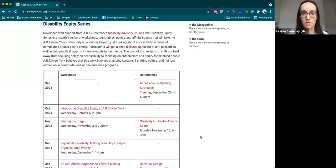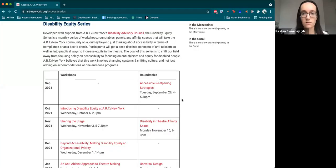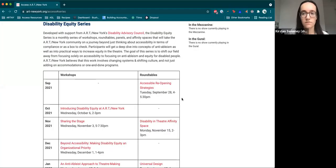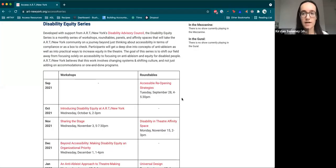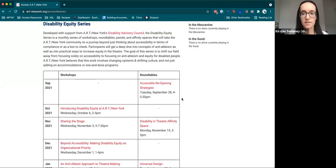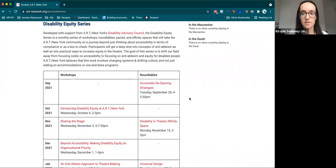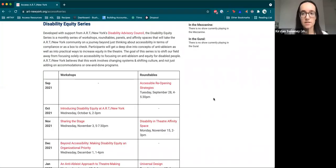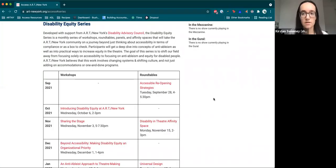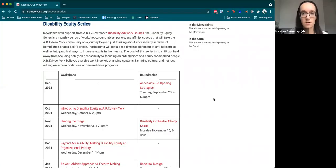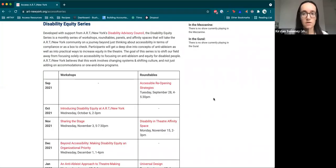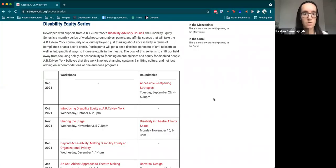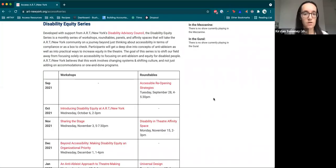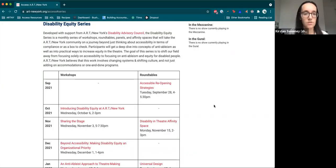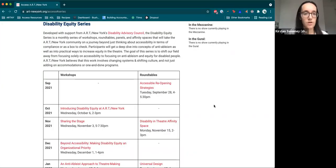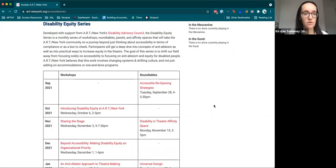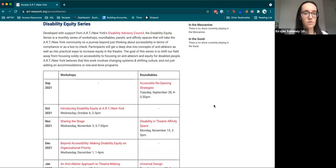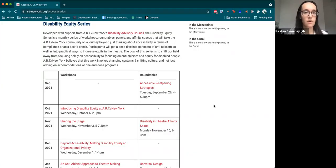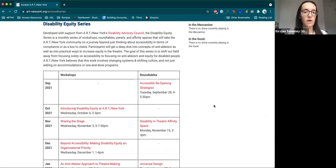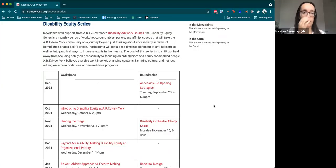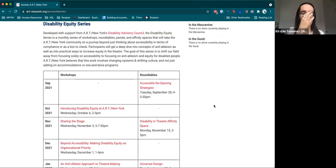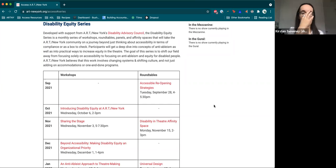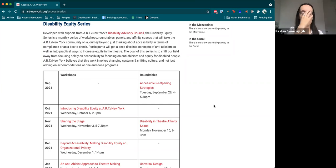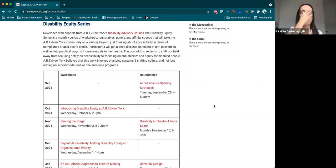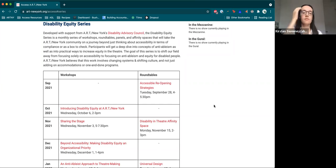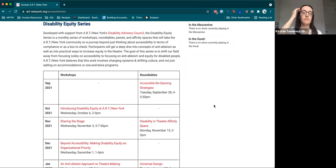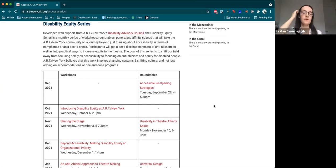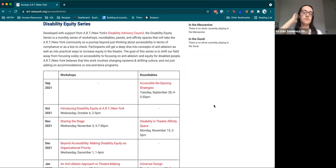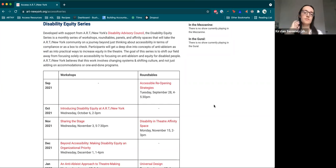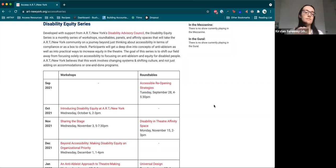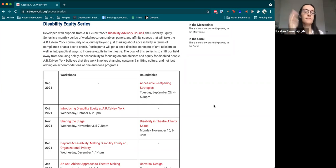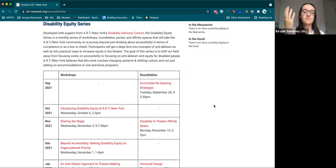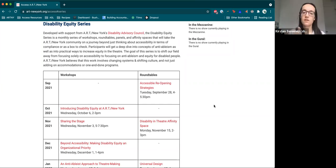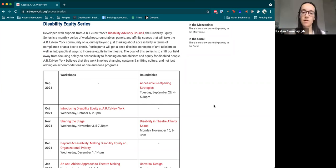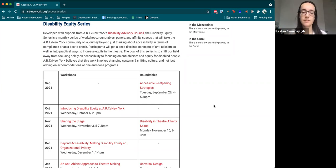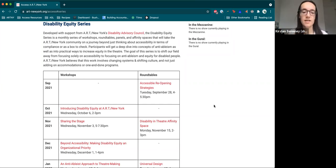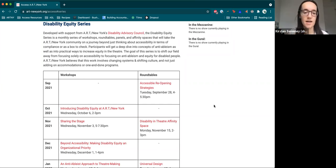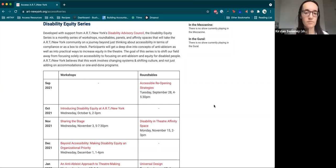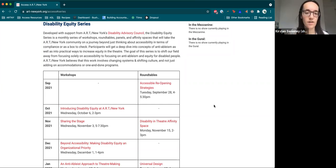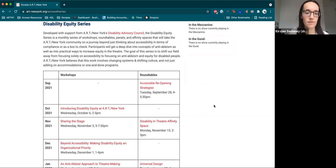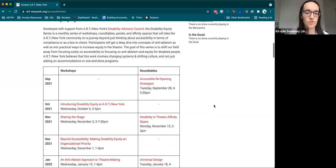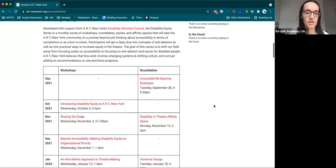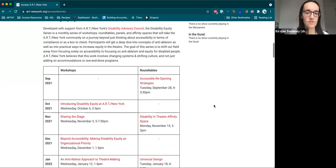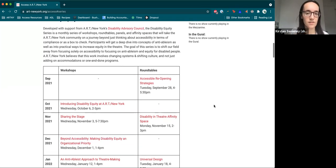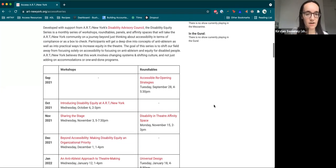All right. So this lives on our website. I will share the link